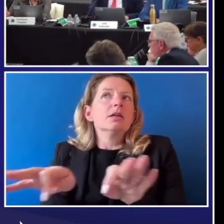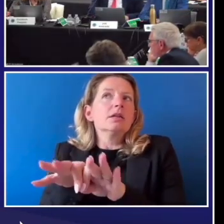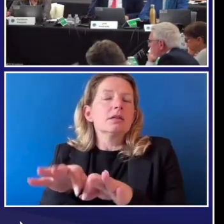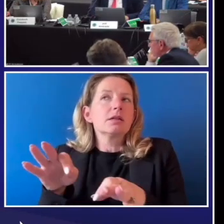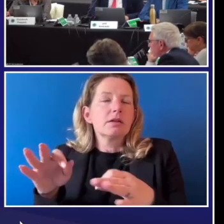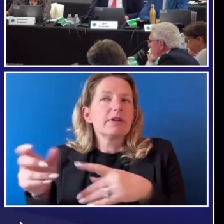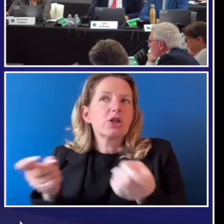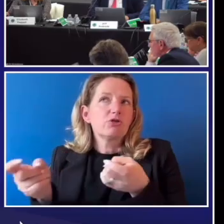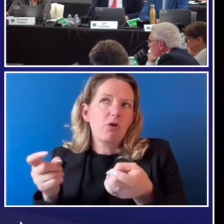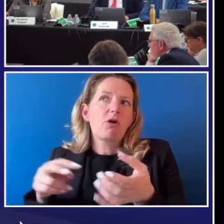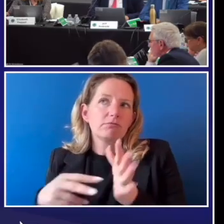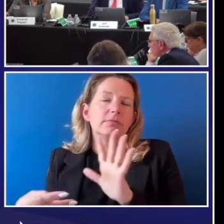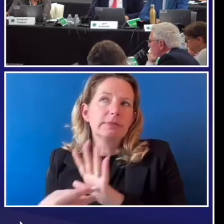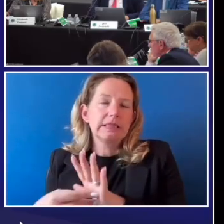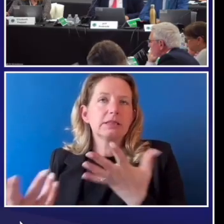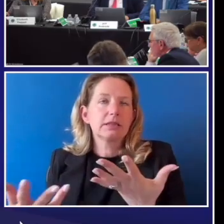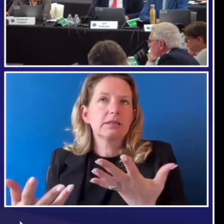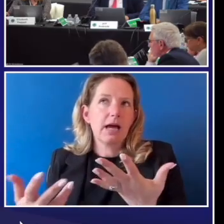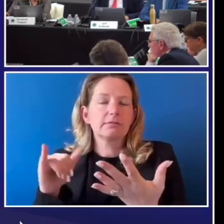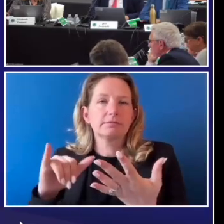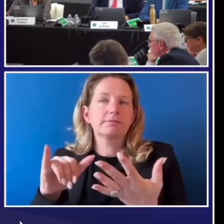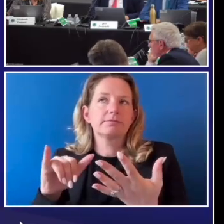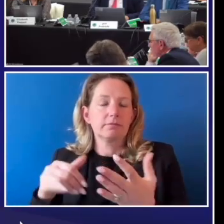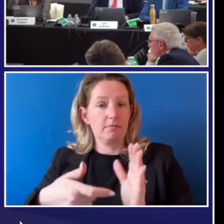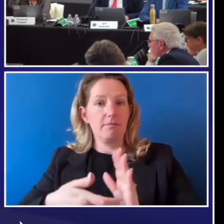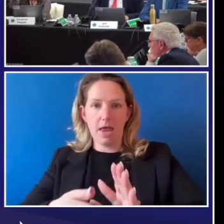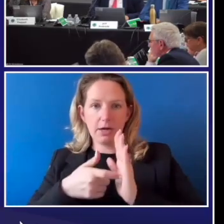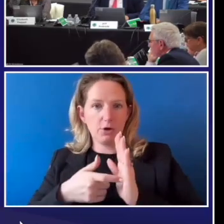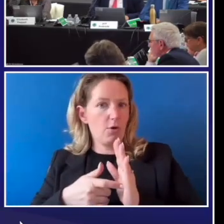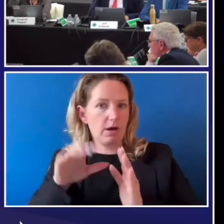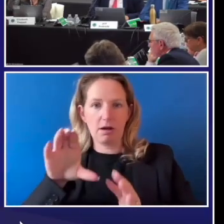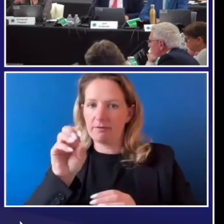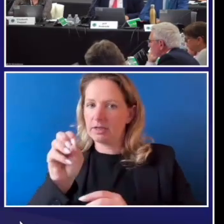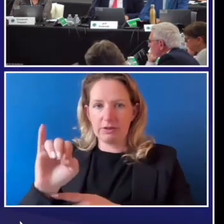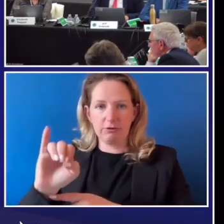Again, that mandatory conflict of interest policy. And something that actually makes